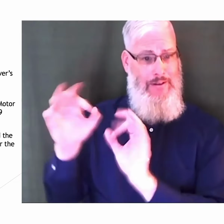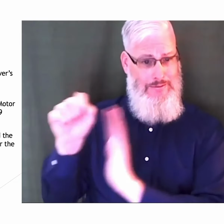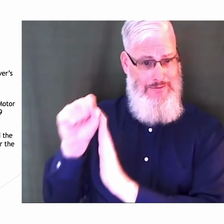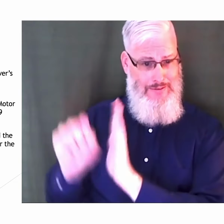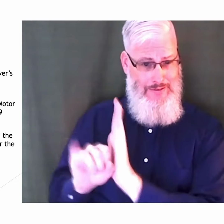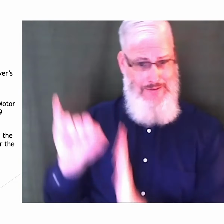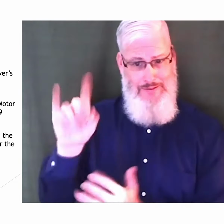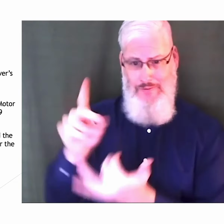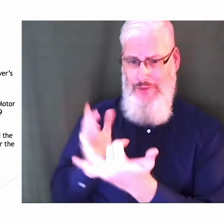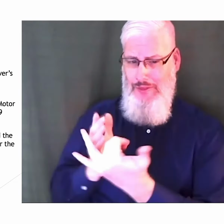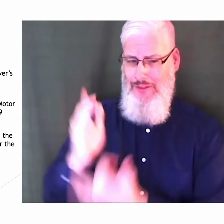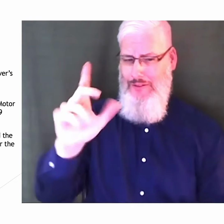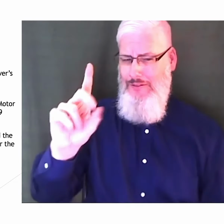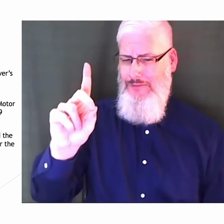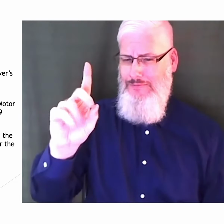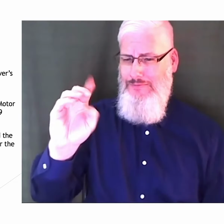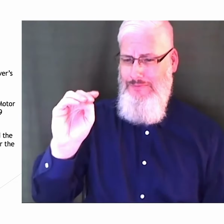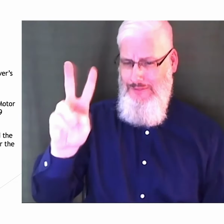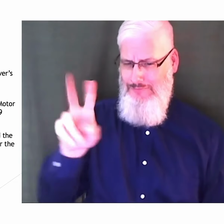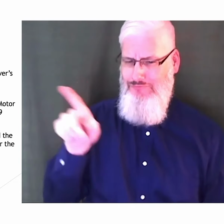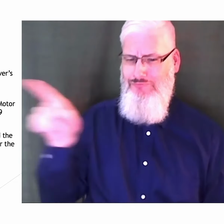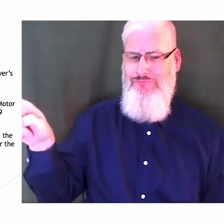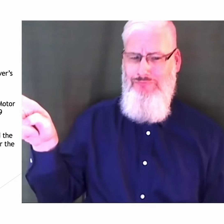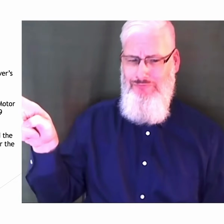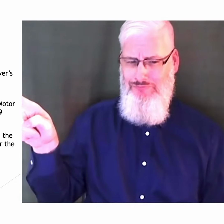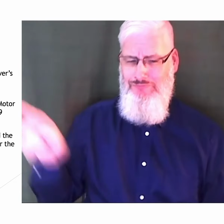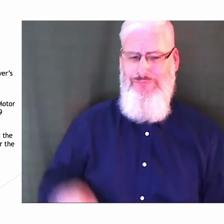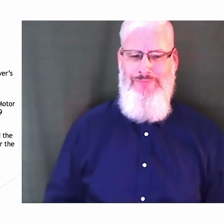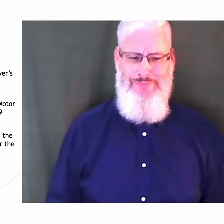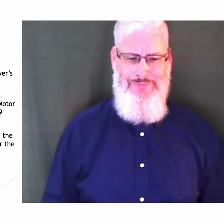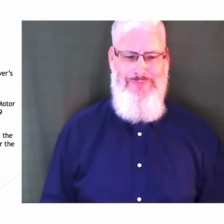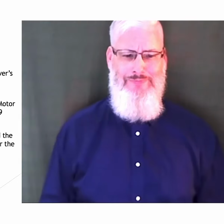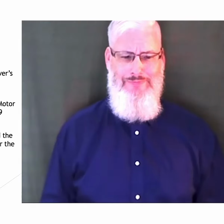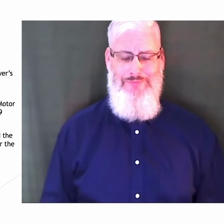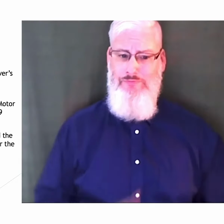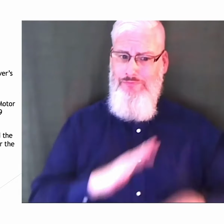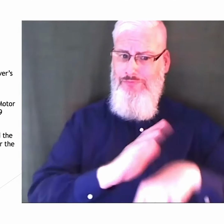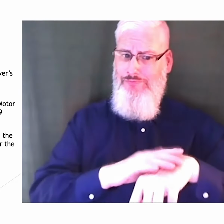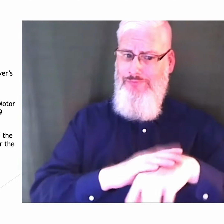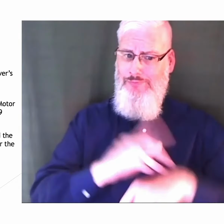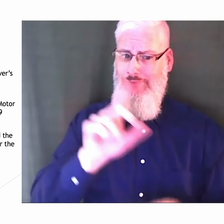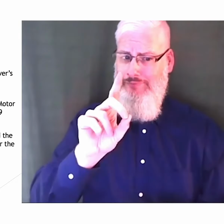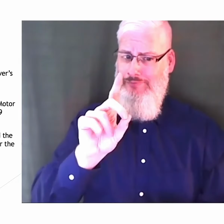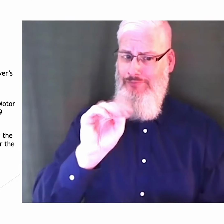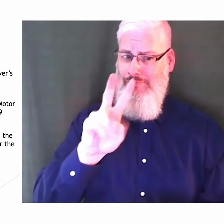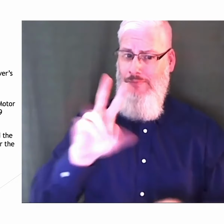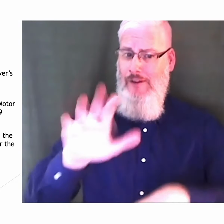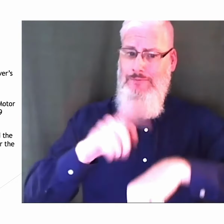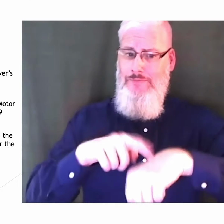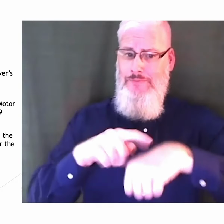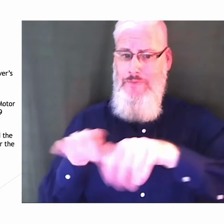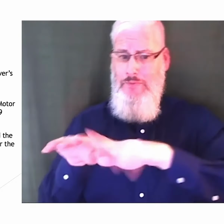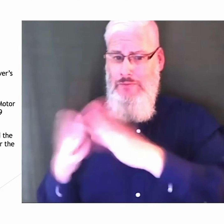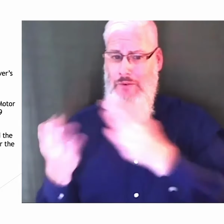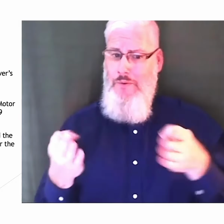at the Wisconsin Division of Motor Vehicles. Plan ahead because many DMV hours have been reduced.